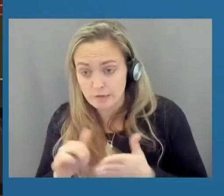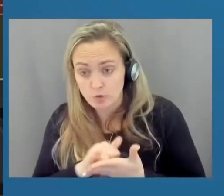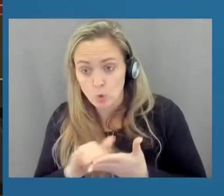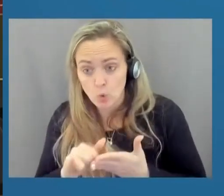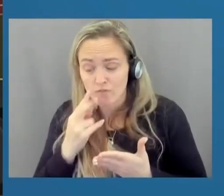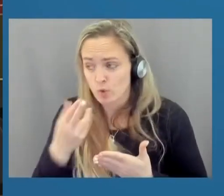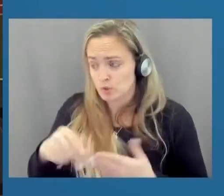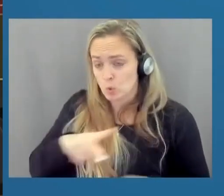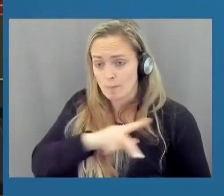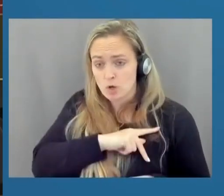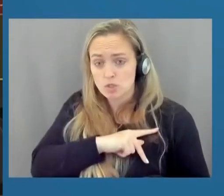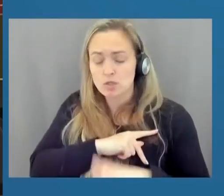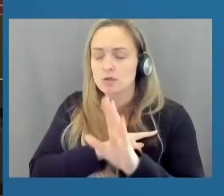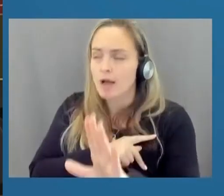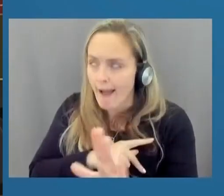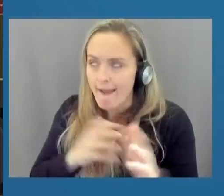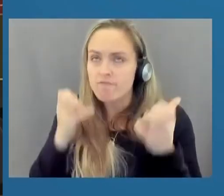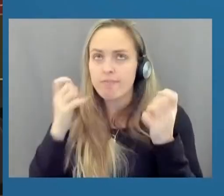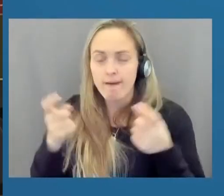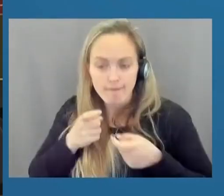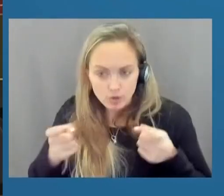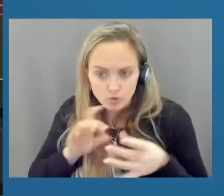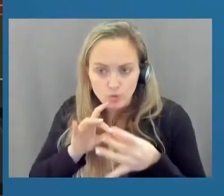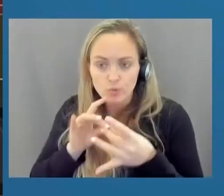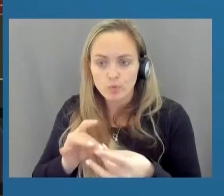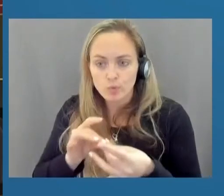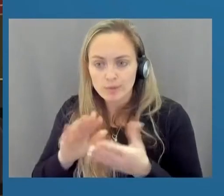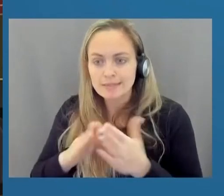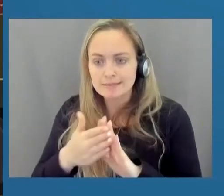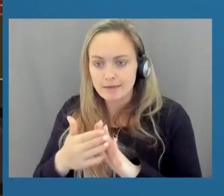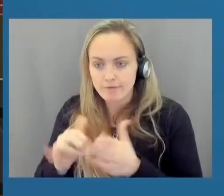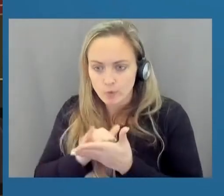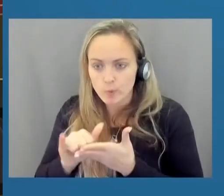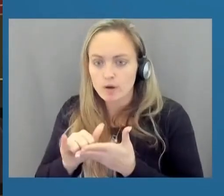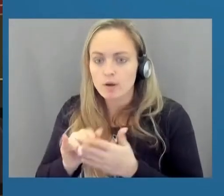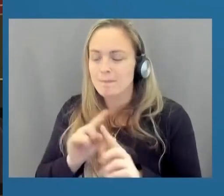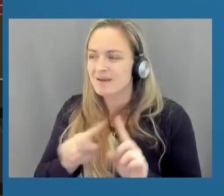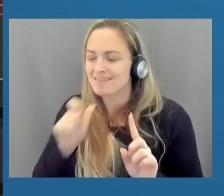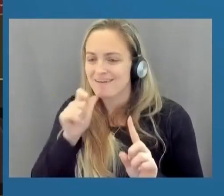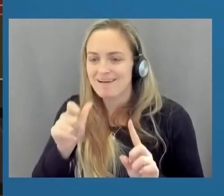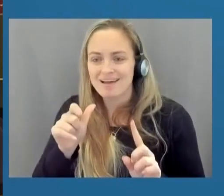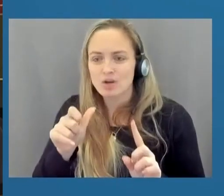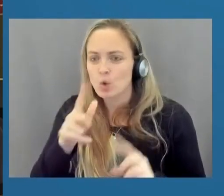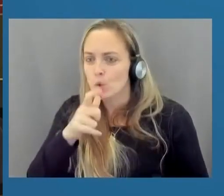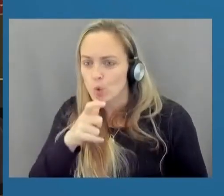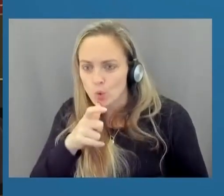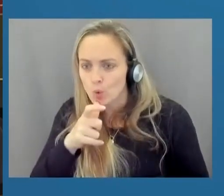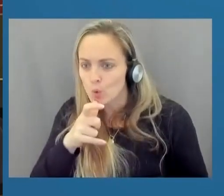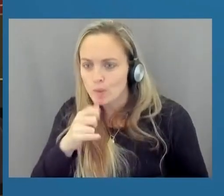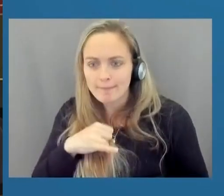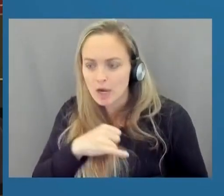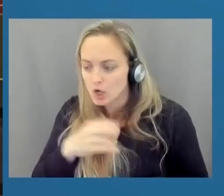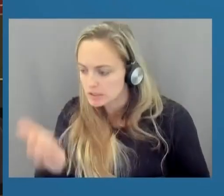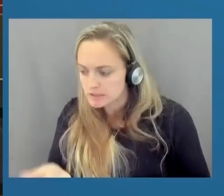I have a lot of control with respect to the city of New York, but not who the mayor is, what the voters want,